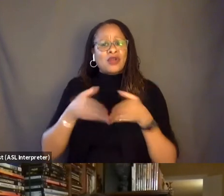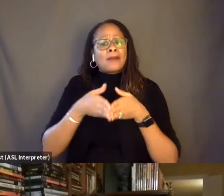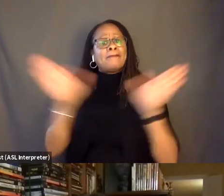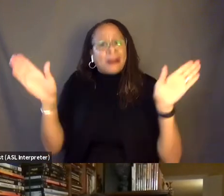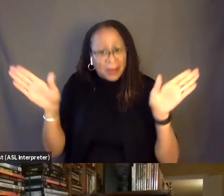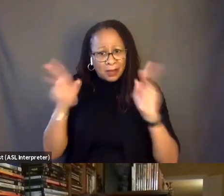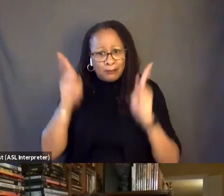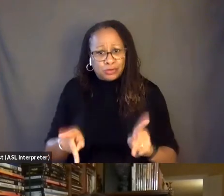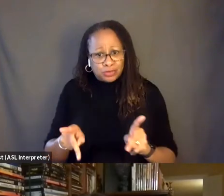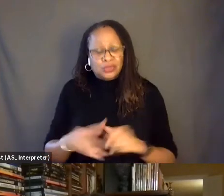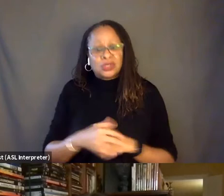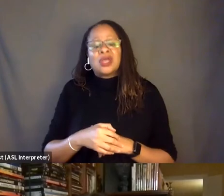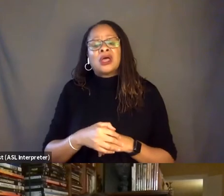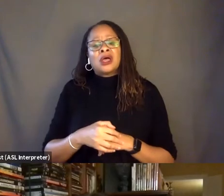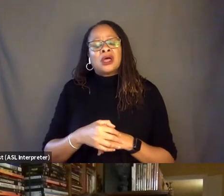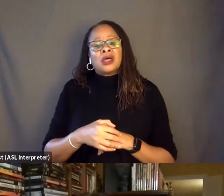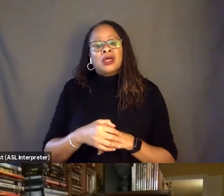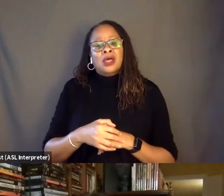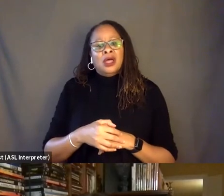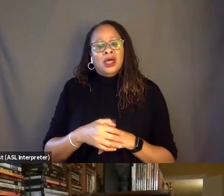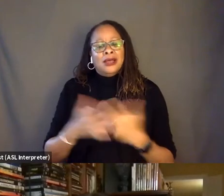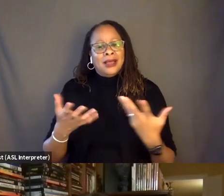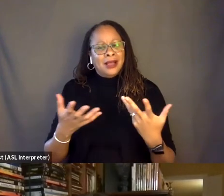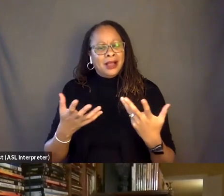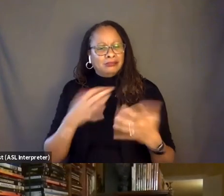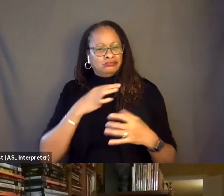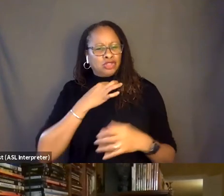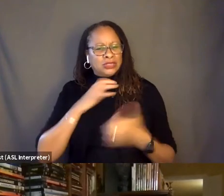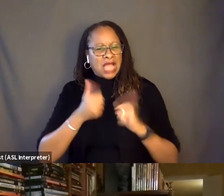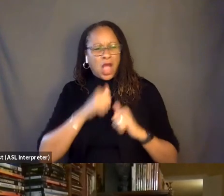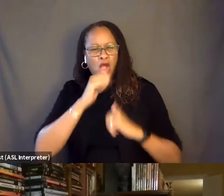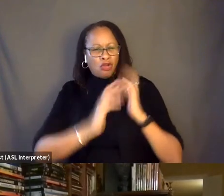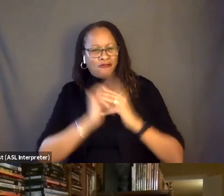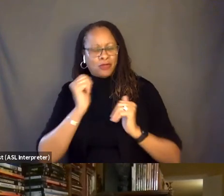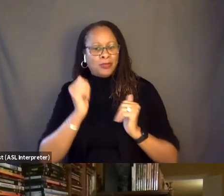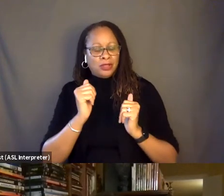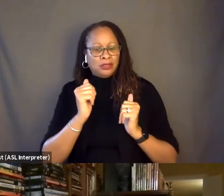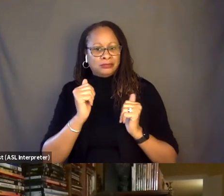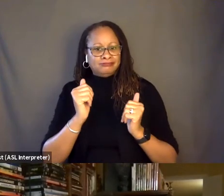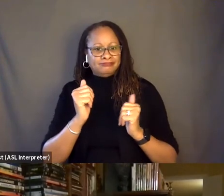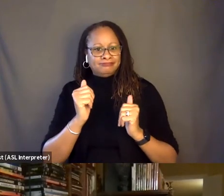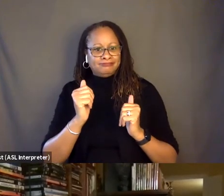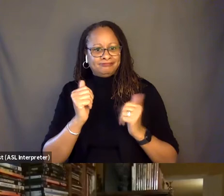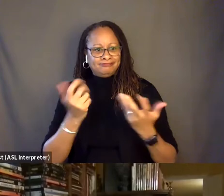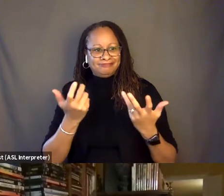So I wondered how uncomfortable it made you, to try on evening wear in front of a camera.